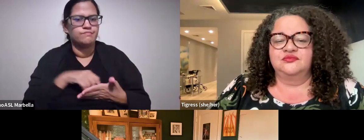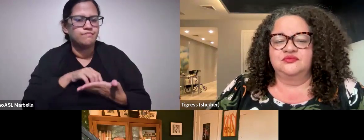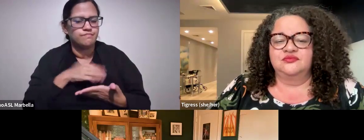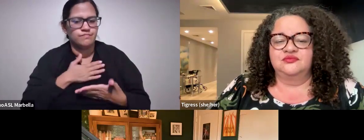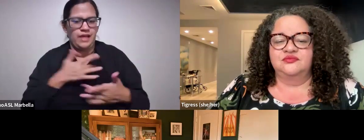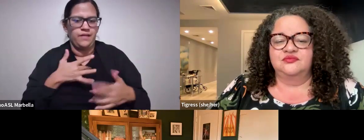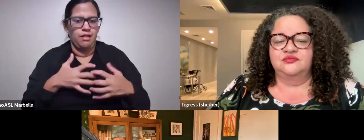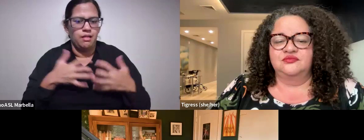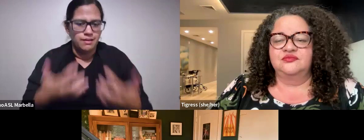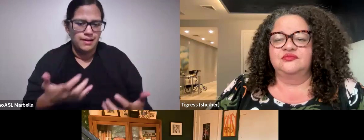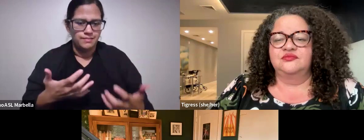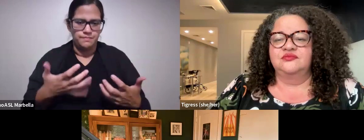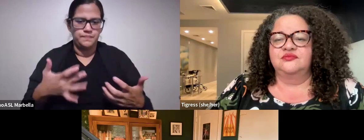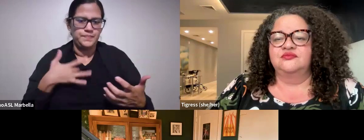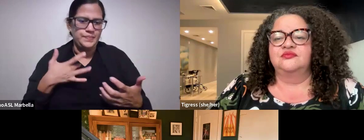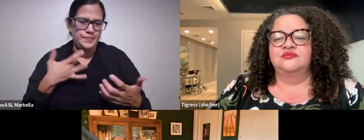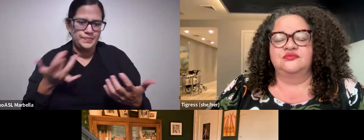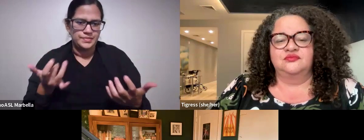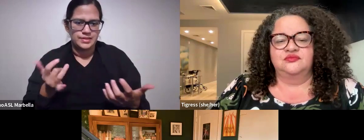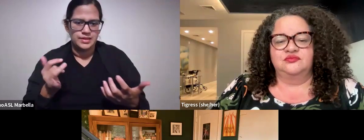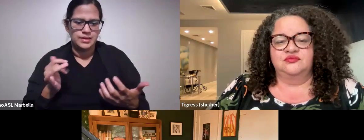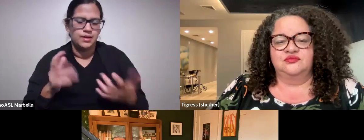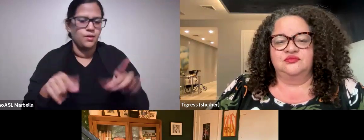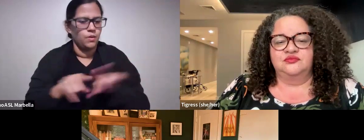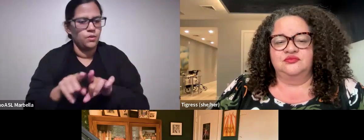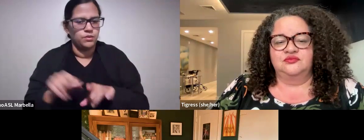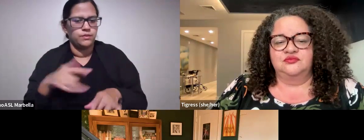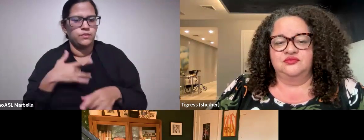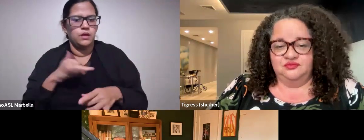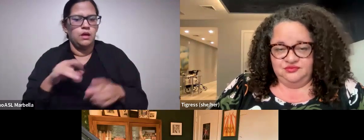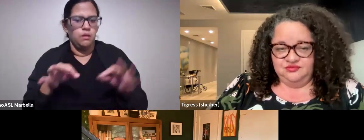and also it feels like it's worth it if that's what people